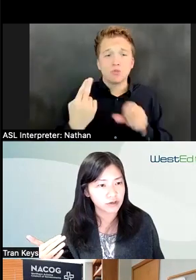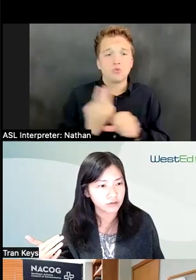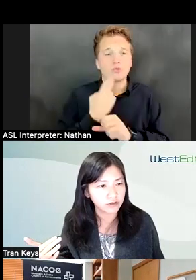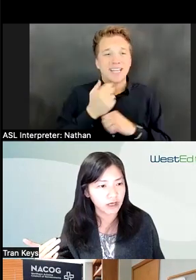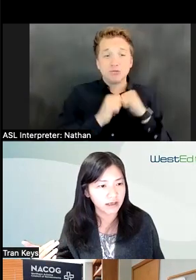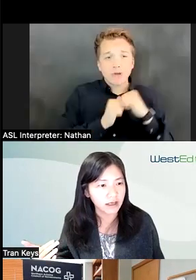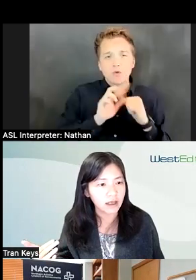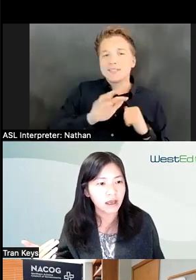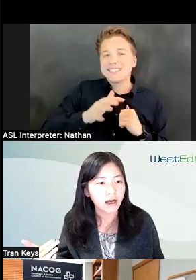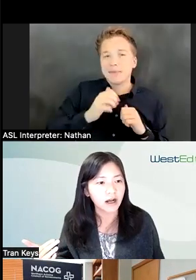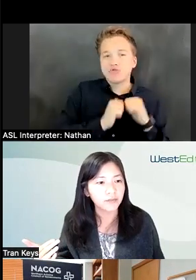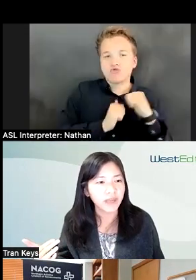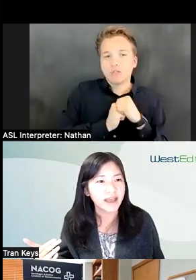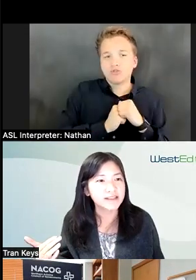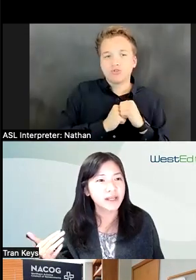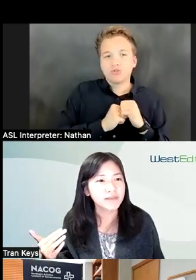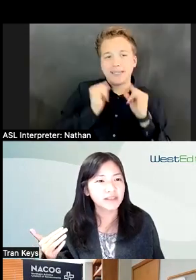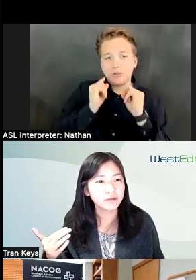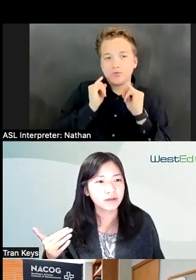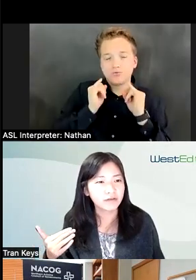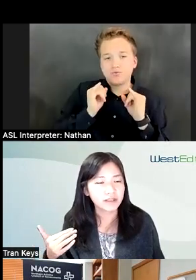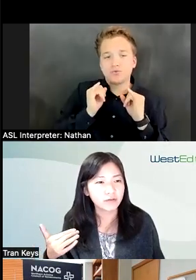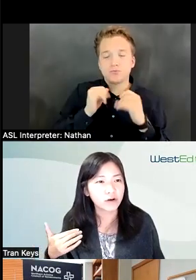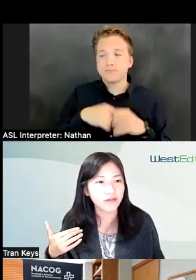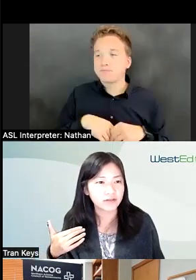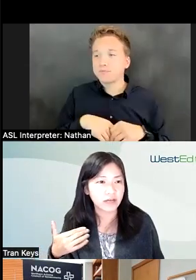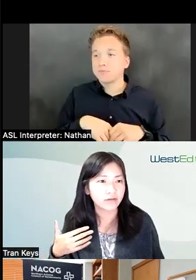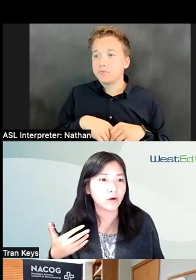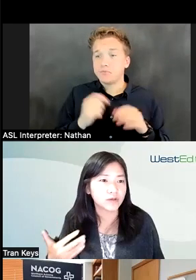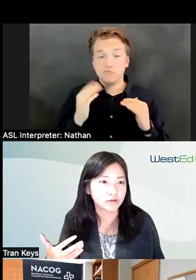interview guide. And sometimes, it's even more effective to have a focus group.